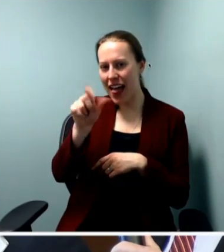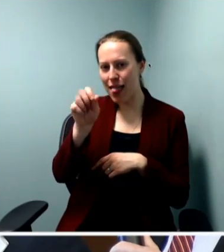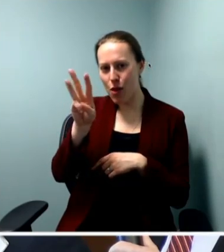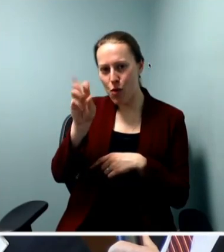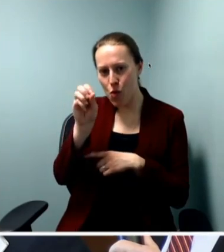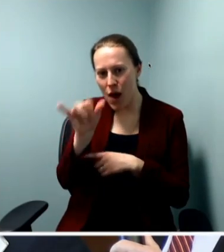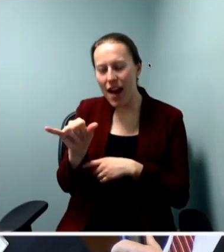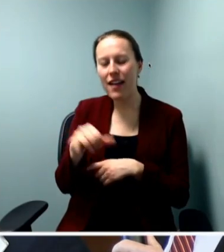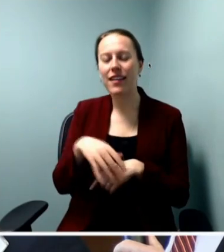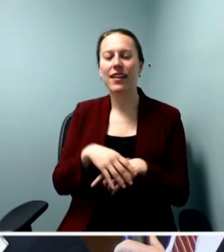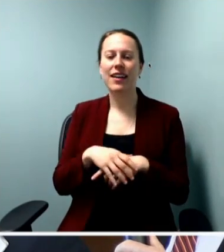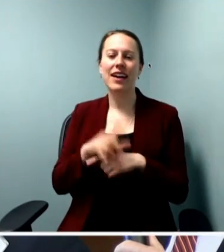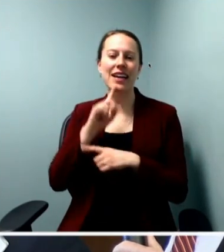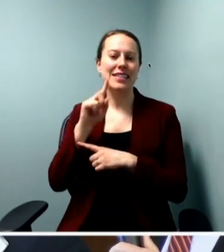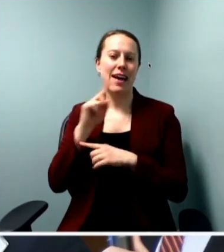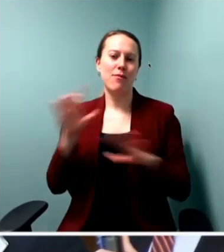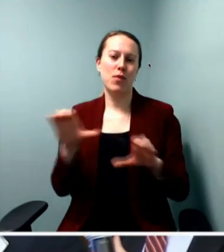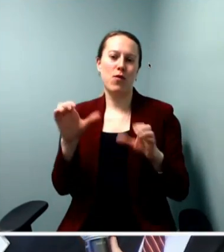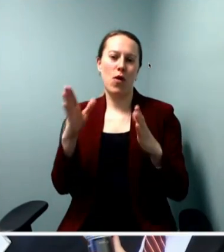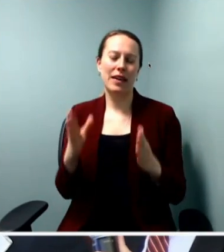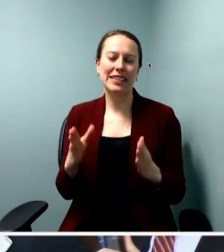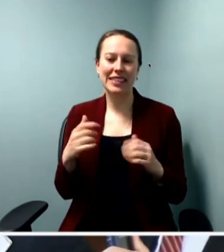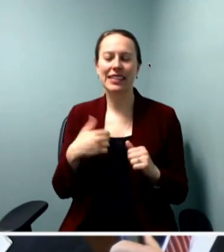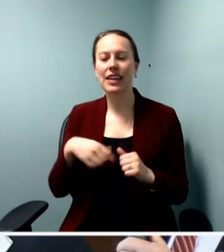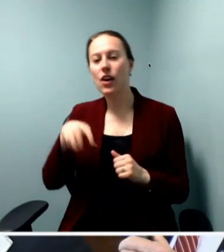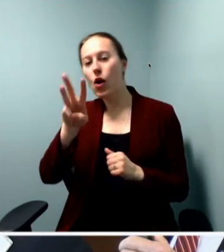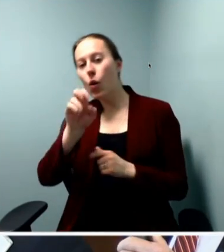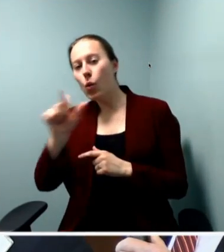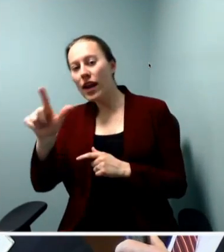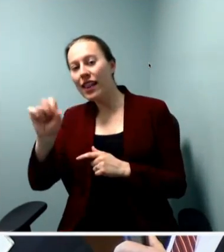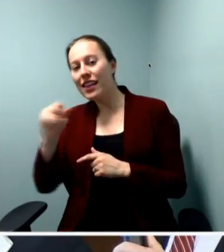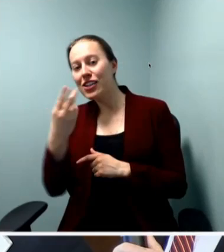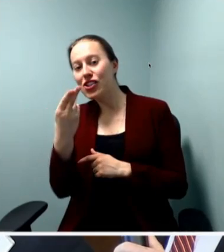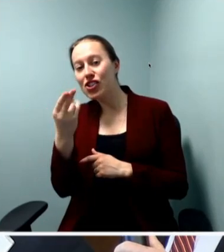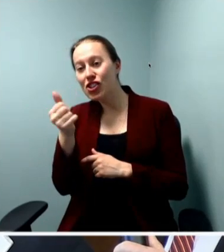"Crutch Master", Bill Shannon, and all of these artists